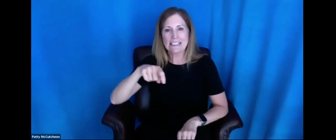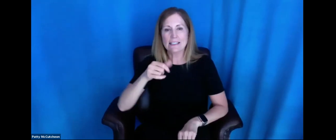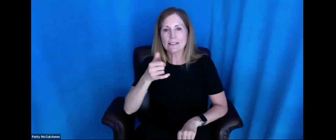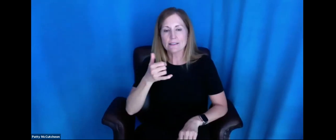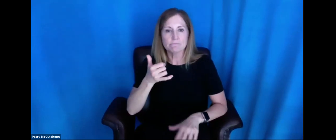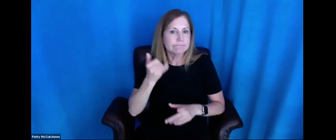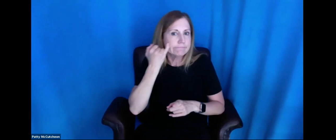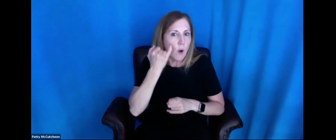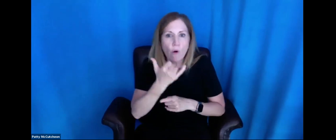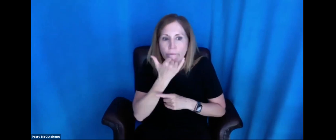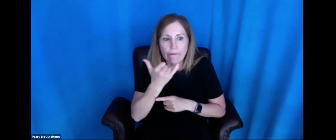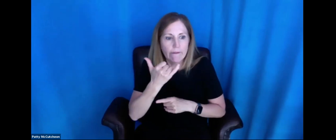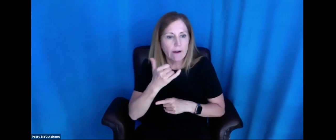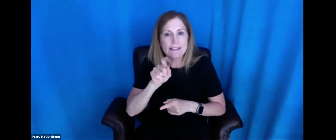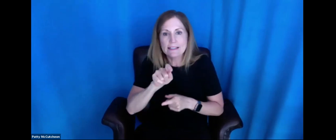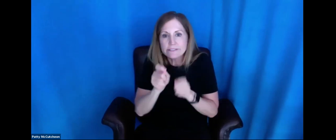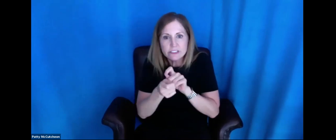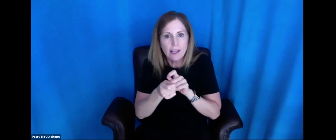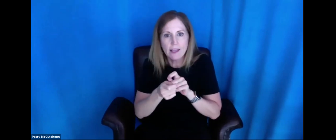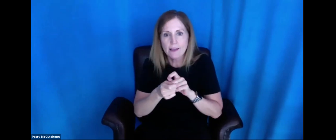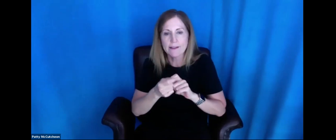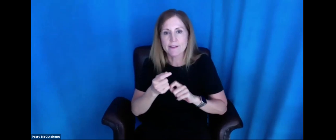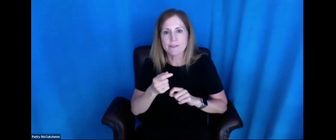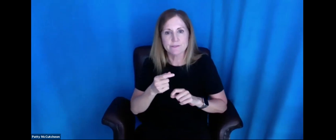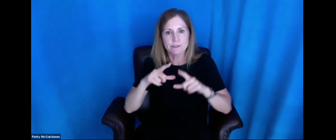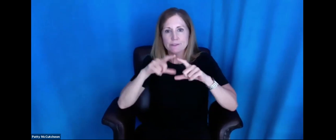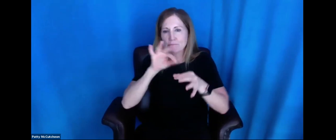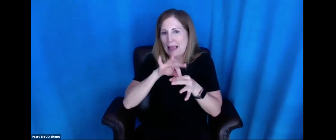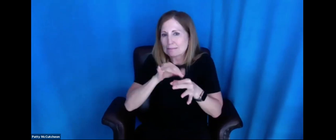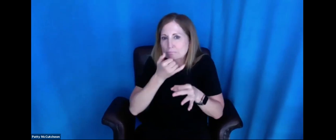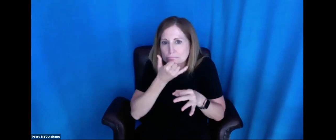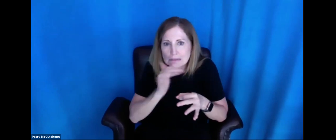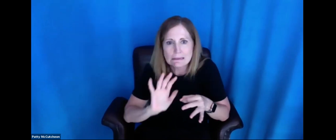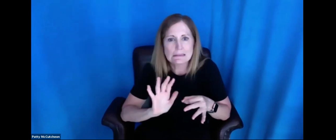mistake on your ballot, we would encourage you to call